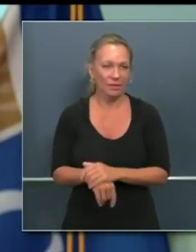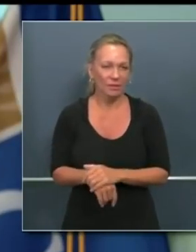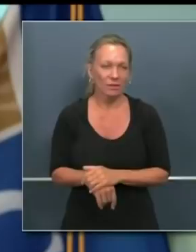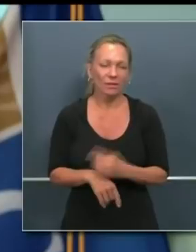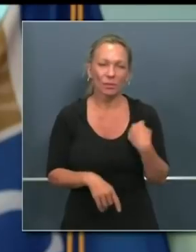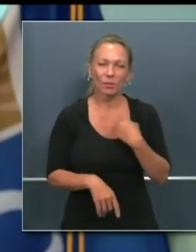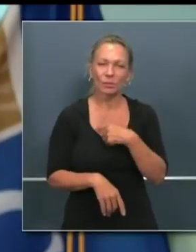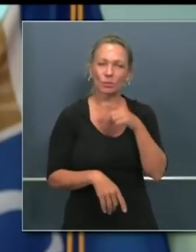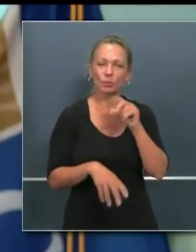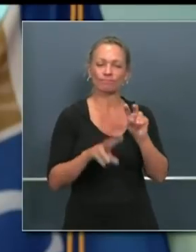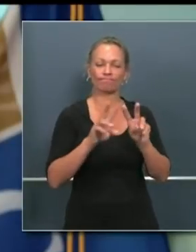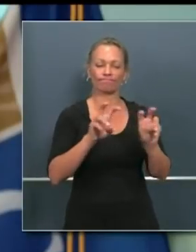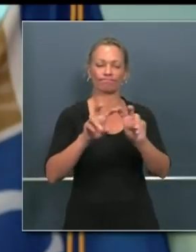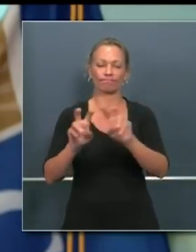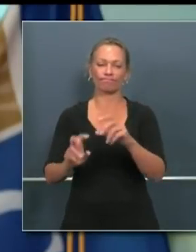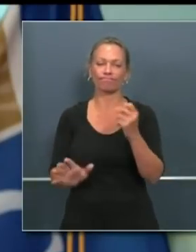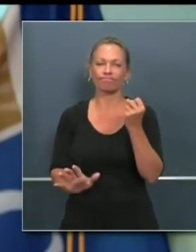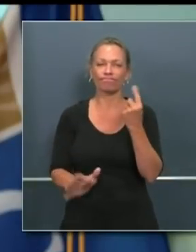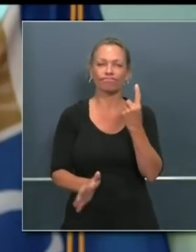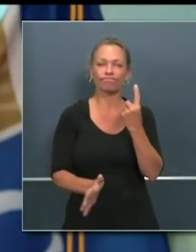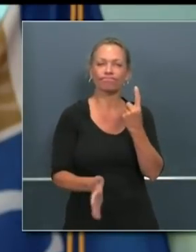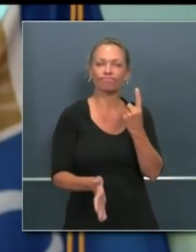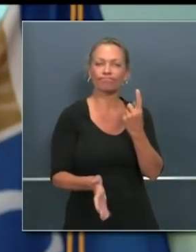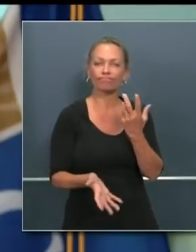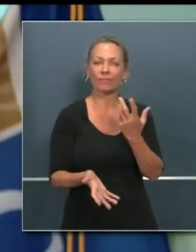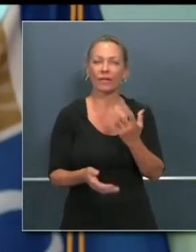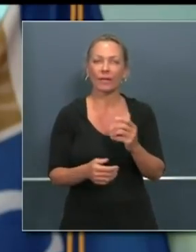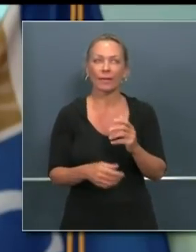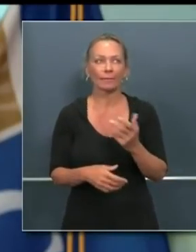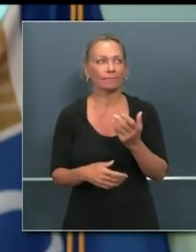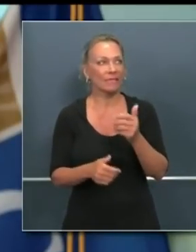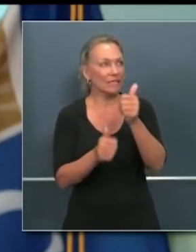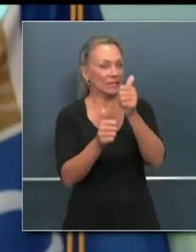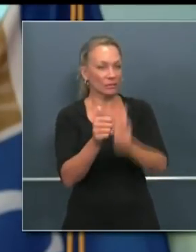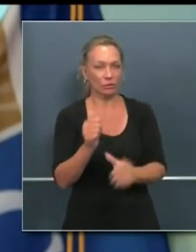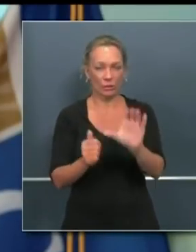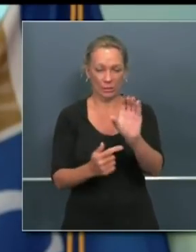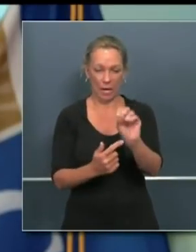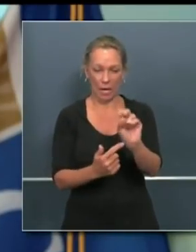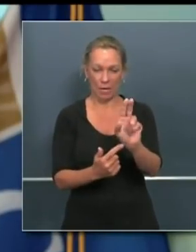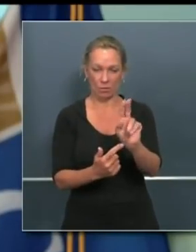AND WE BEGAN THE PROCESS OF WHAT WE REFER TO AS AS